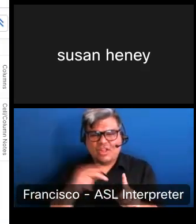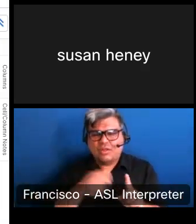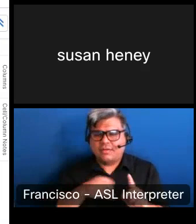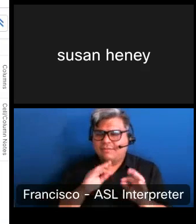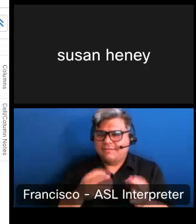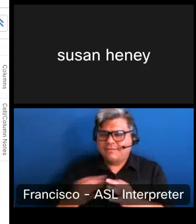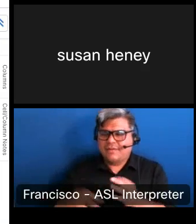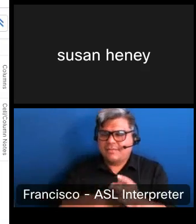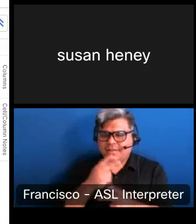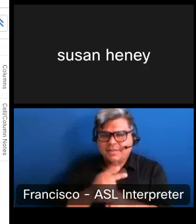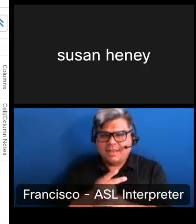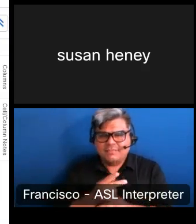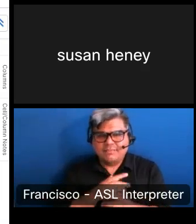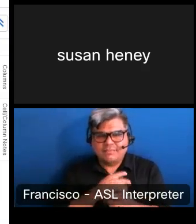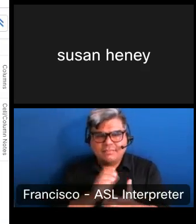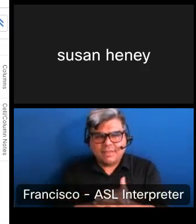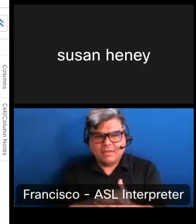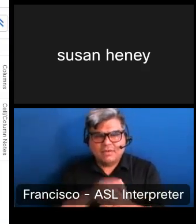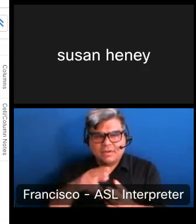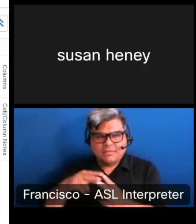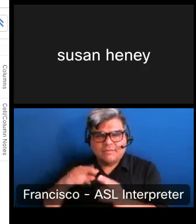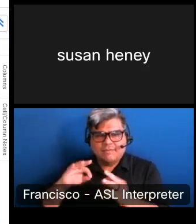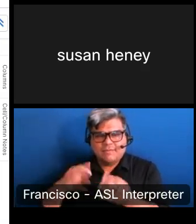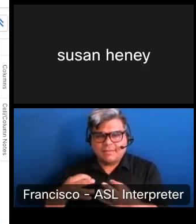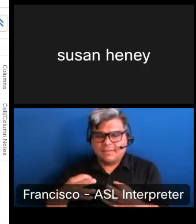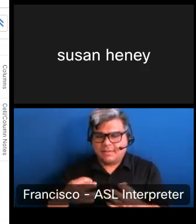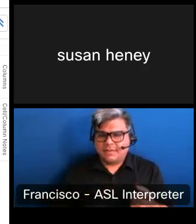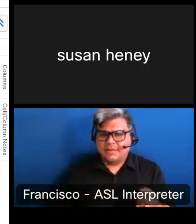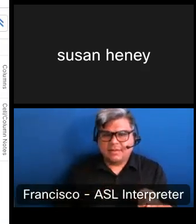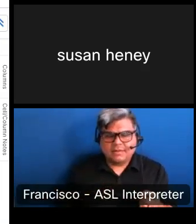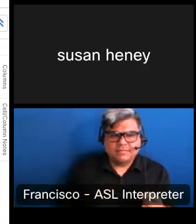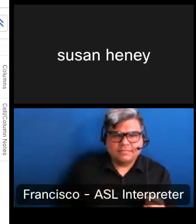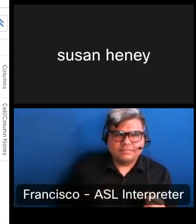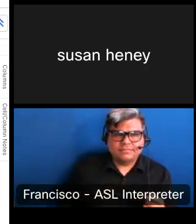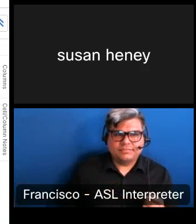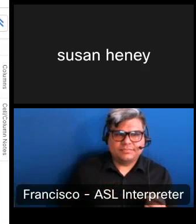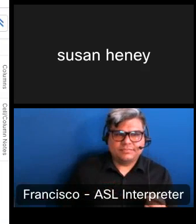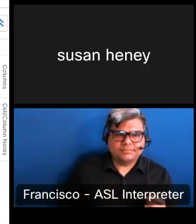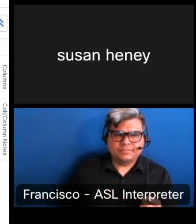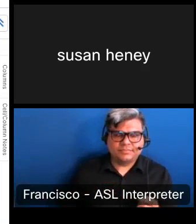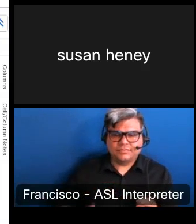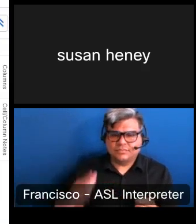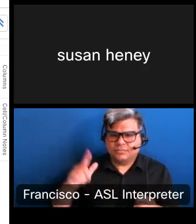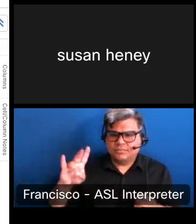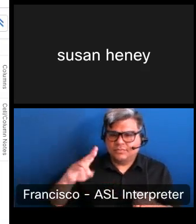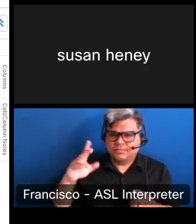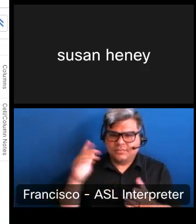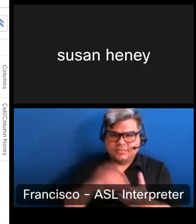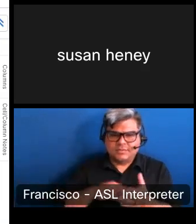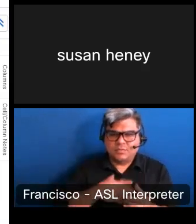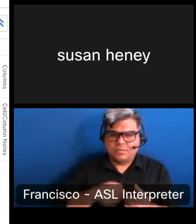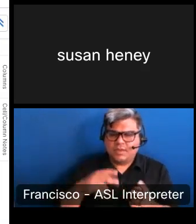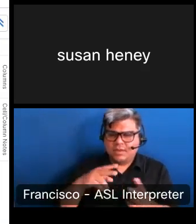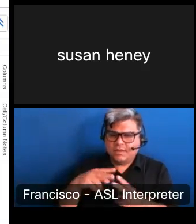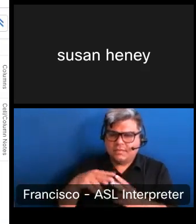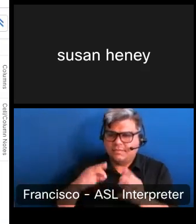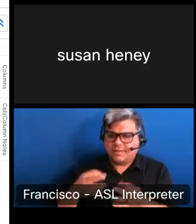Married couple family, there are 27,000 White married couple families as opposed to 19,000 Black